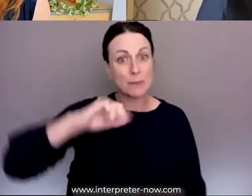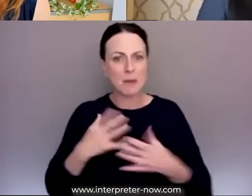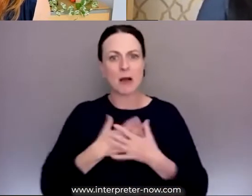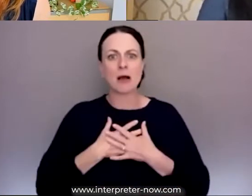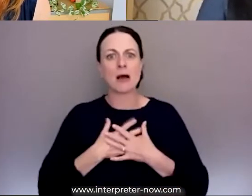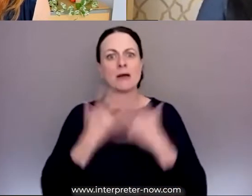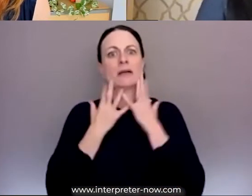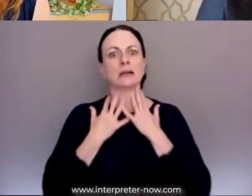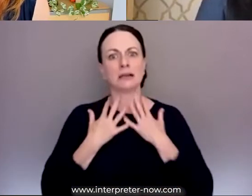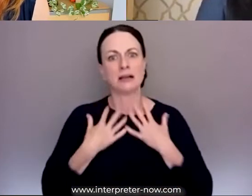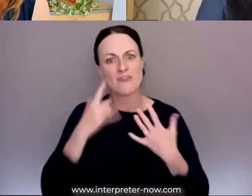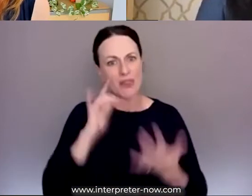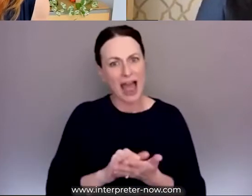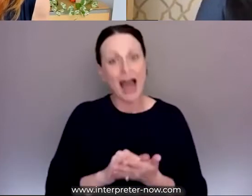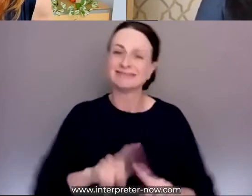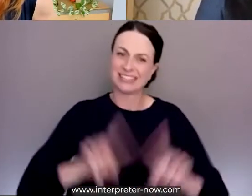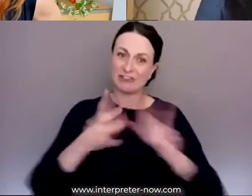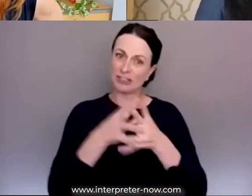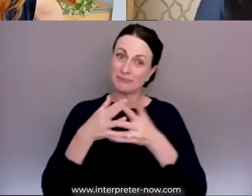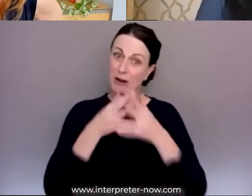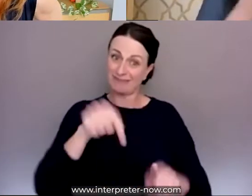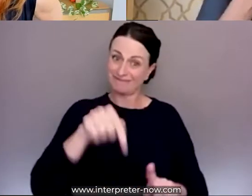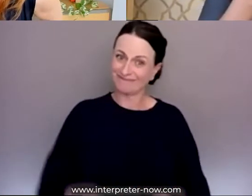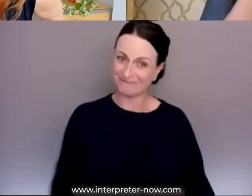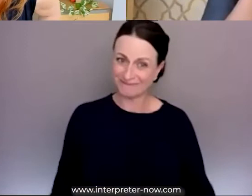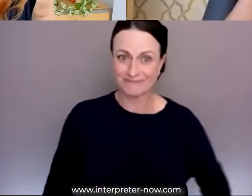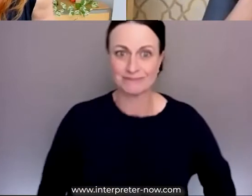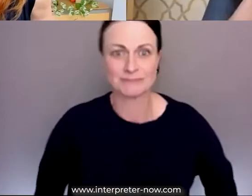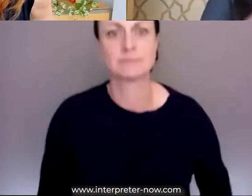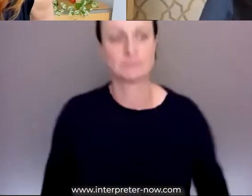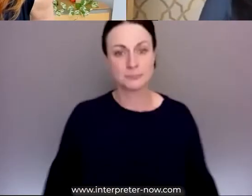have a different country.